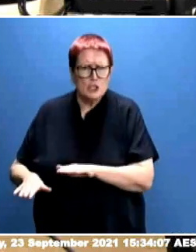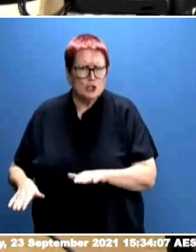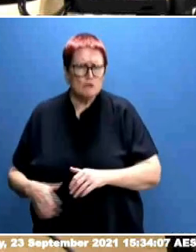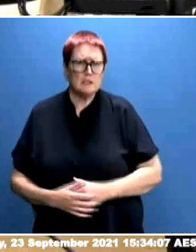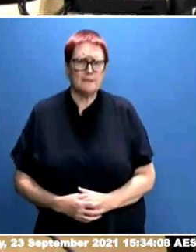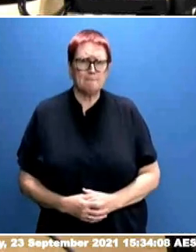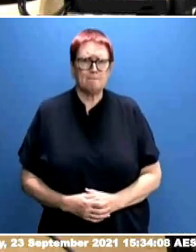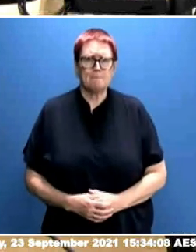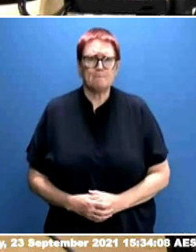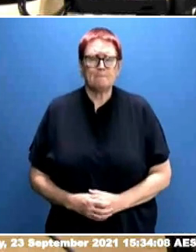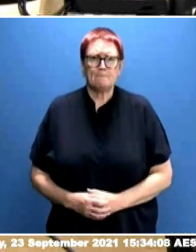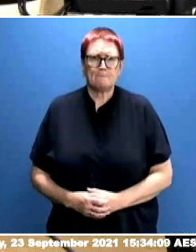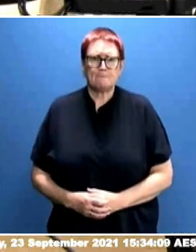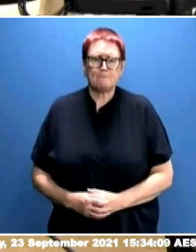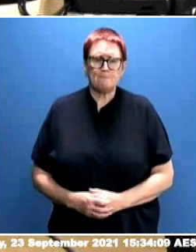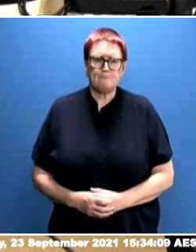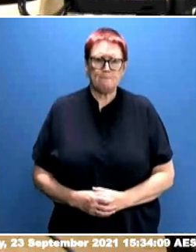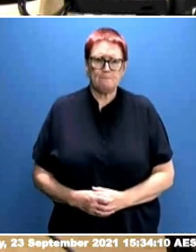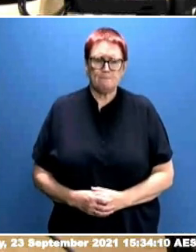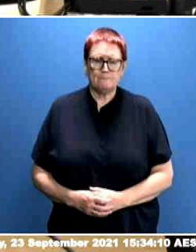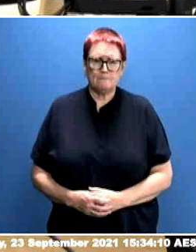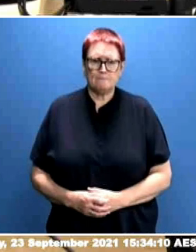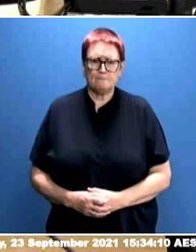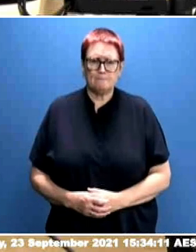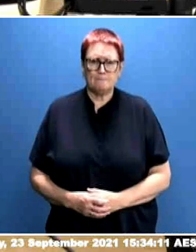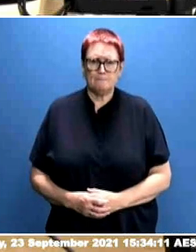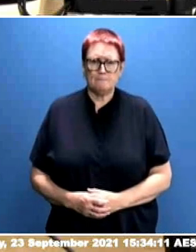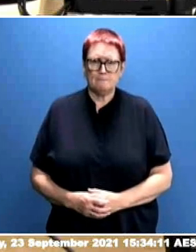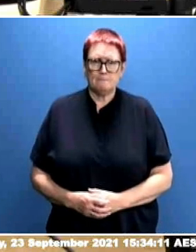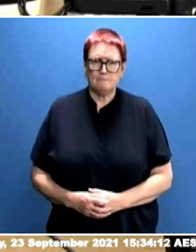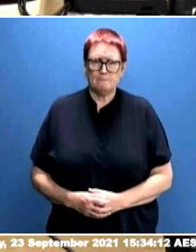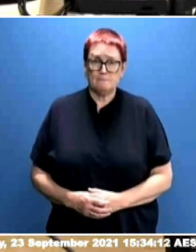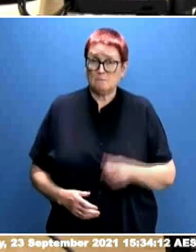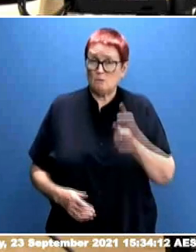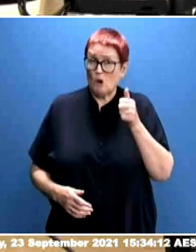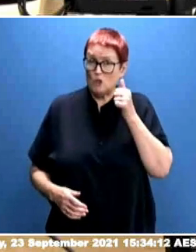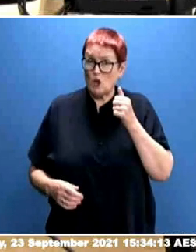Is that something which you understand or have any knowledge about at the moment,